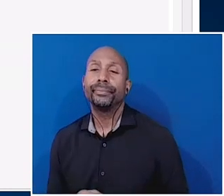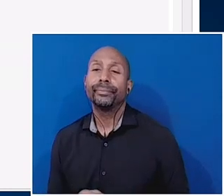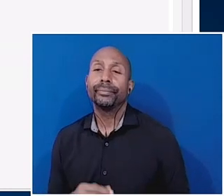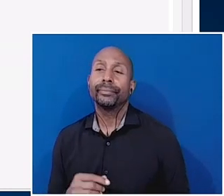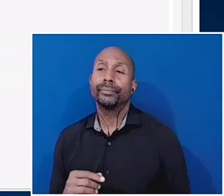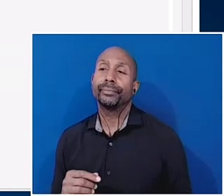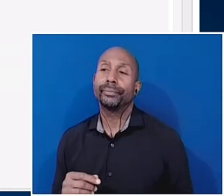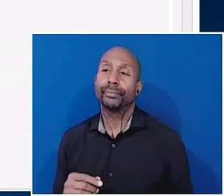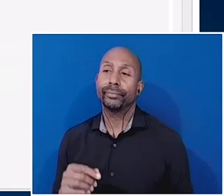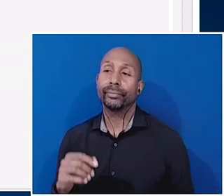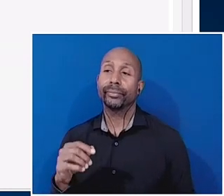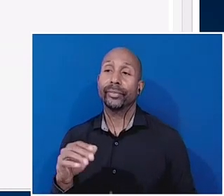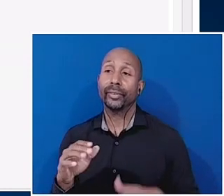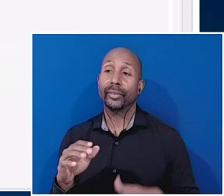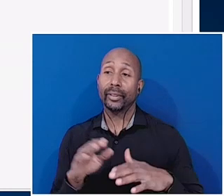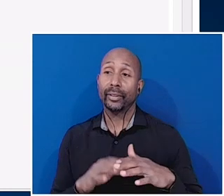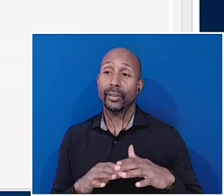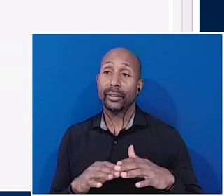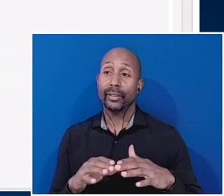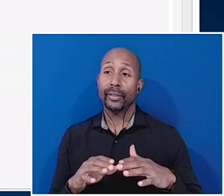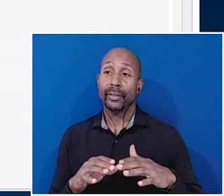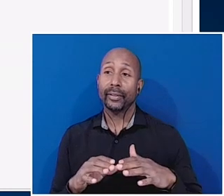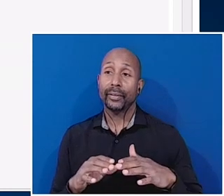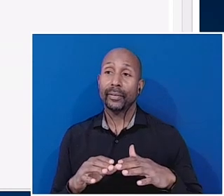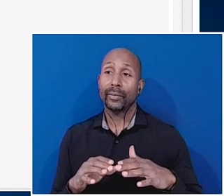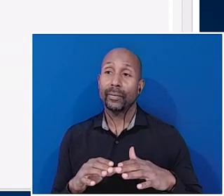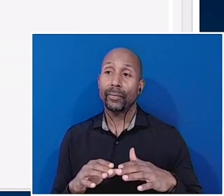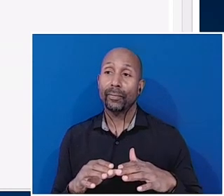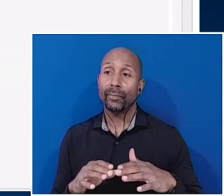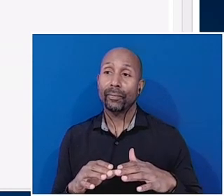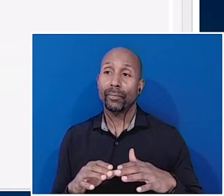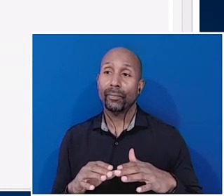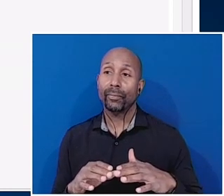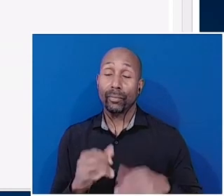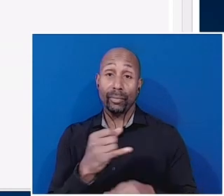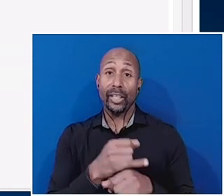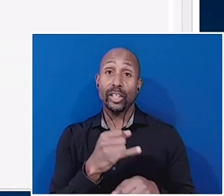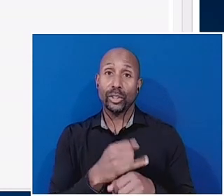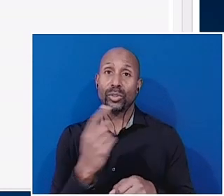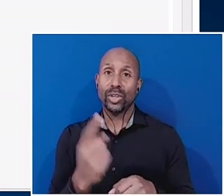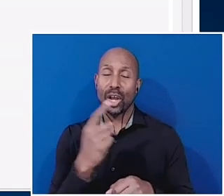that the institution is always responsible for meeting the accreditation standards.